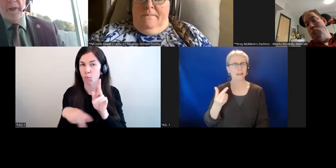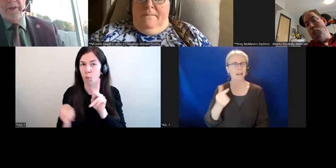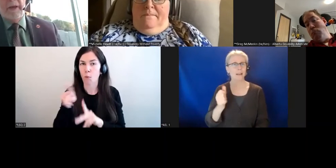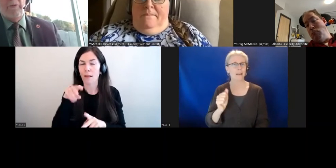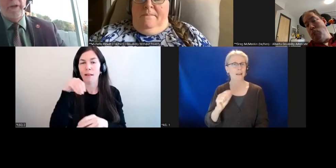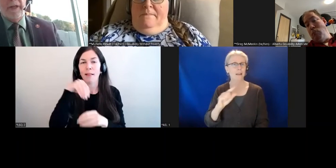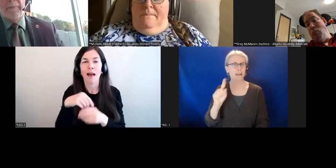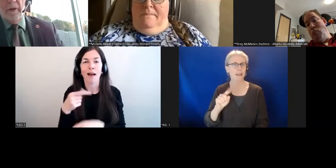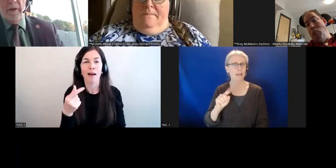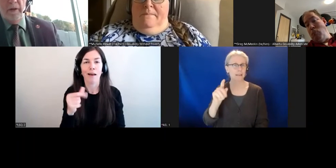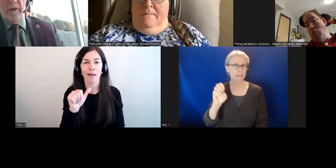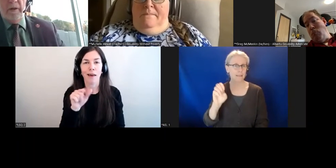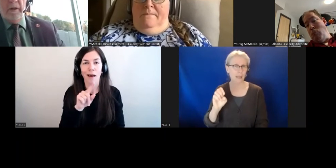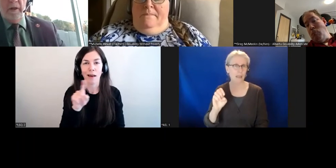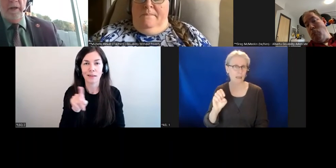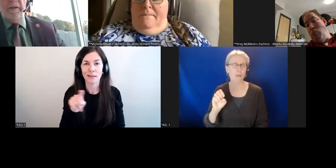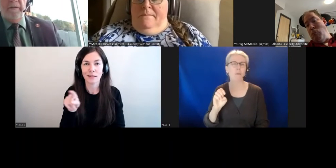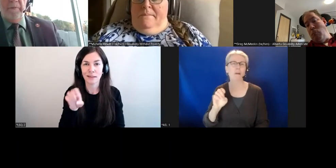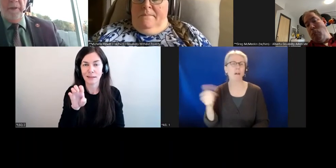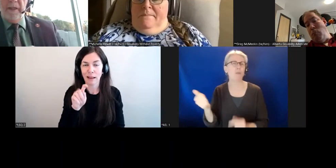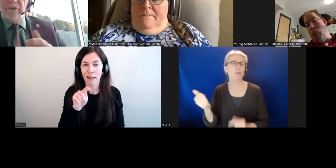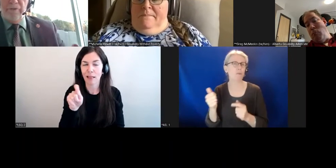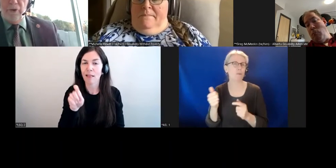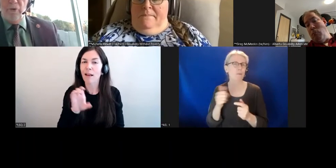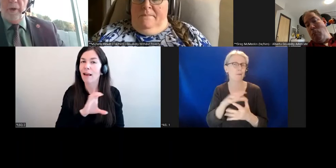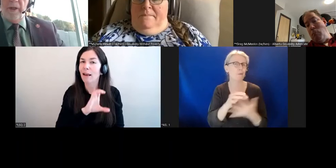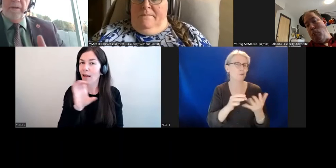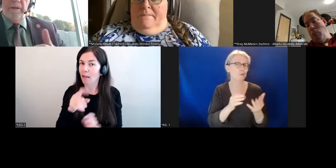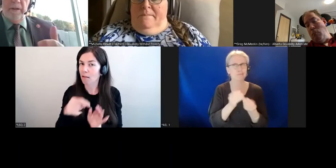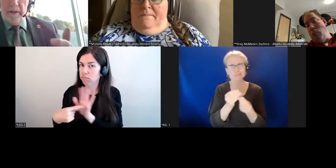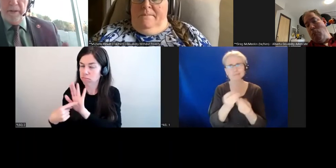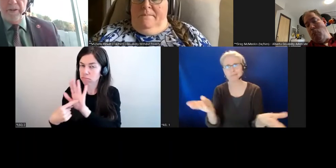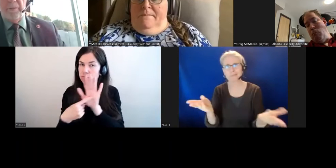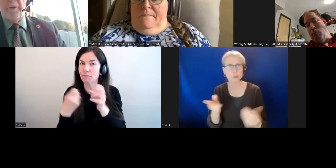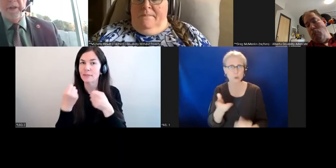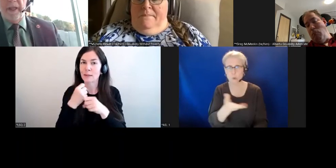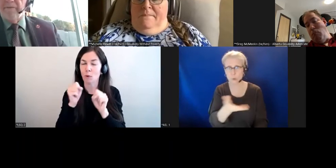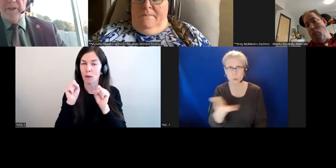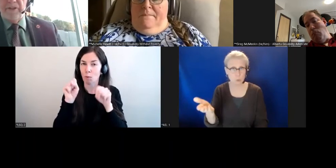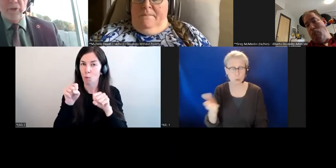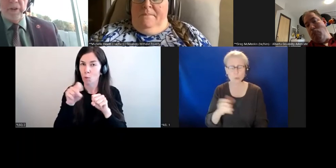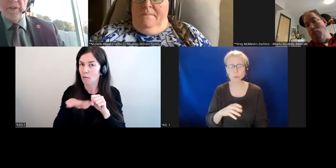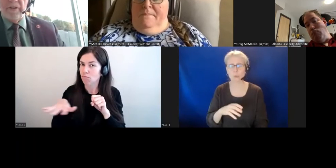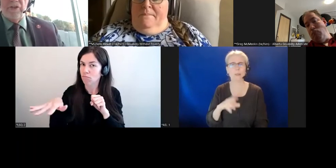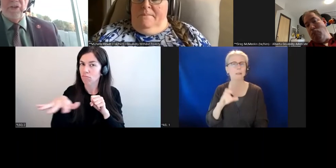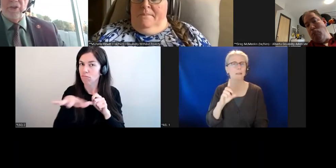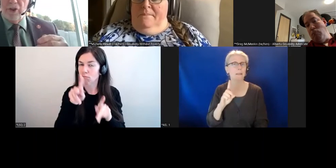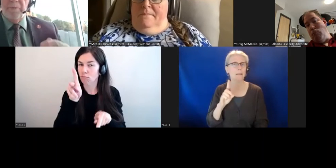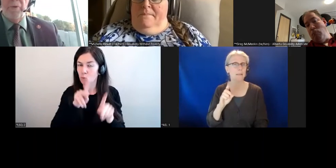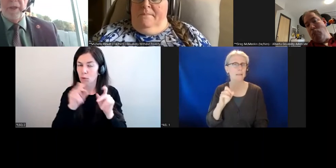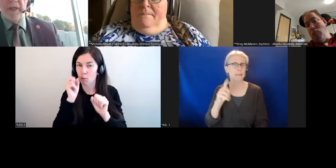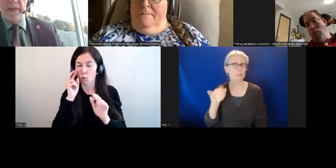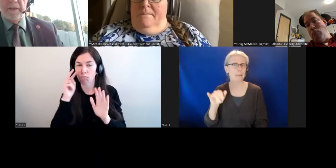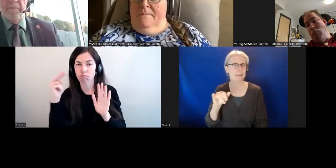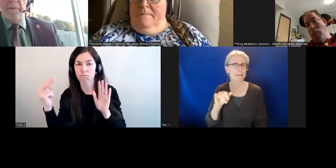AVAILABLE. THAT WOULD ENABLE EACH OF YOU AND DISABILITY ADVOCACY ORGANIZATIONS TO COMMUNICATE